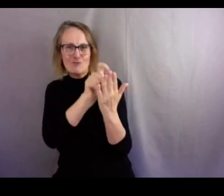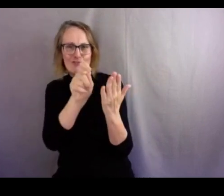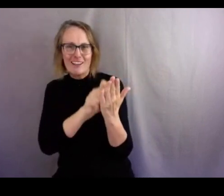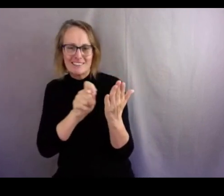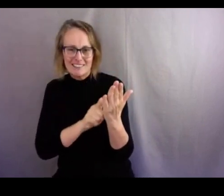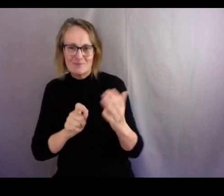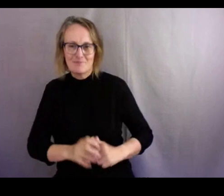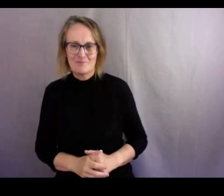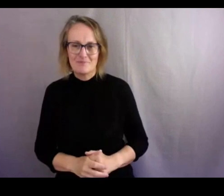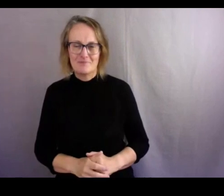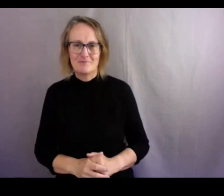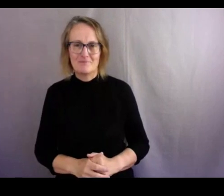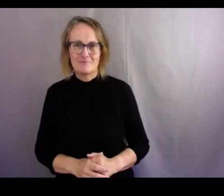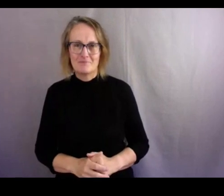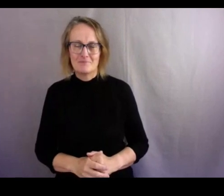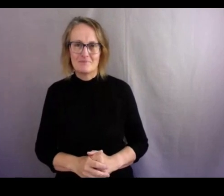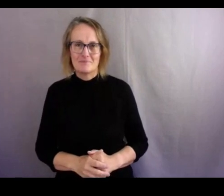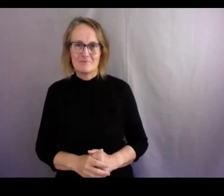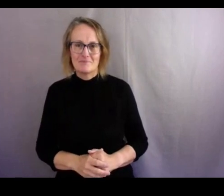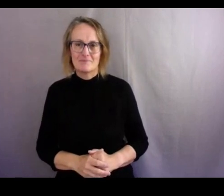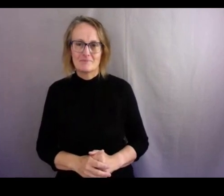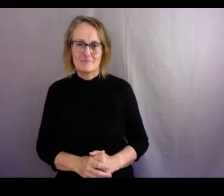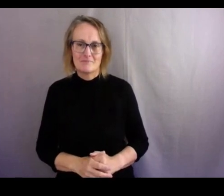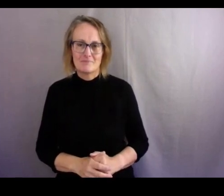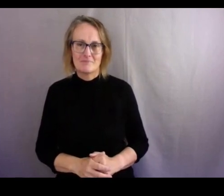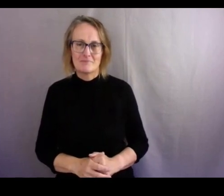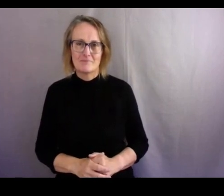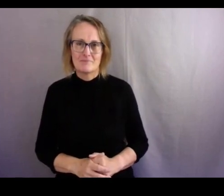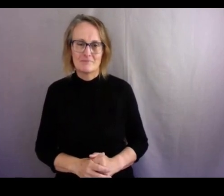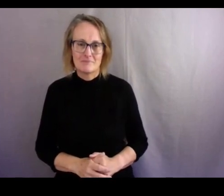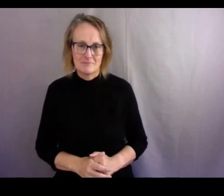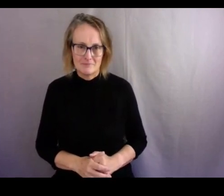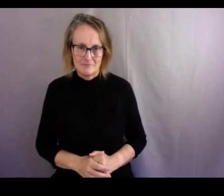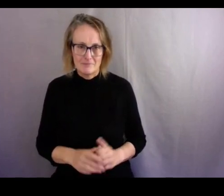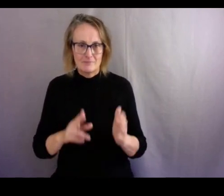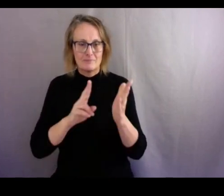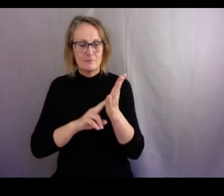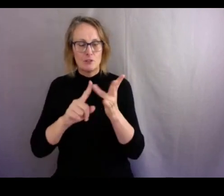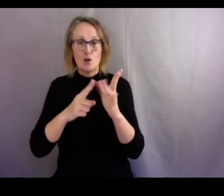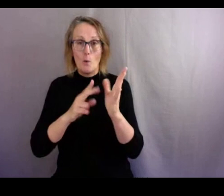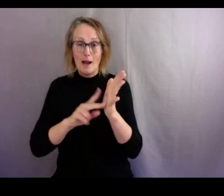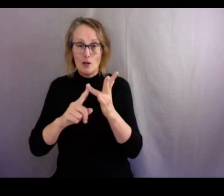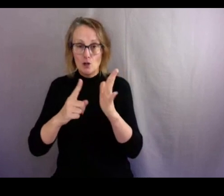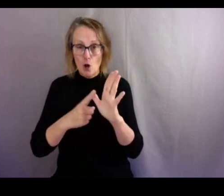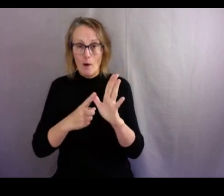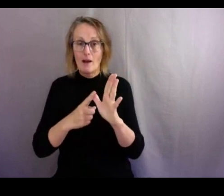Finally, what is Noa Noa? Is it an exhibition catalogue? A post poem? A travel souvenir?